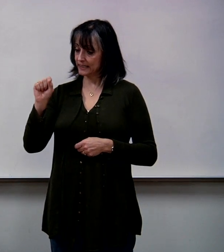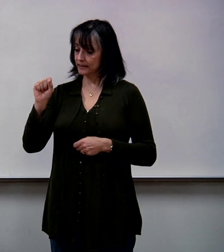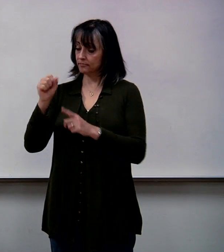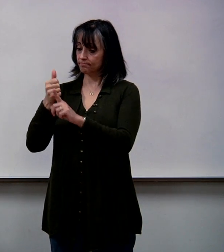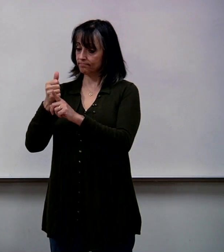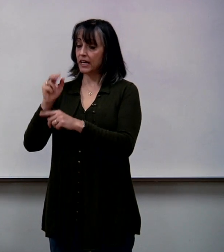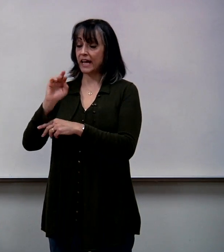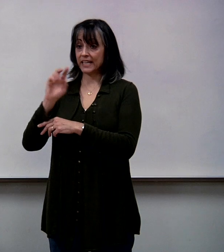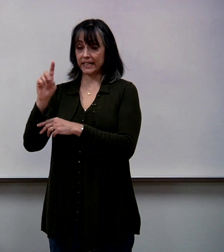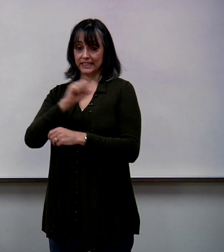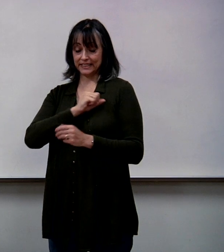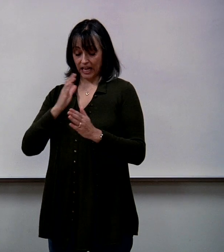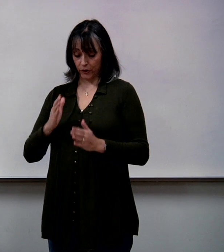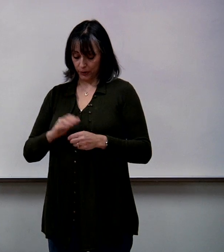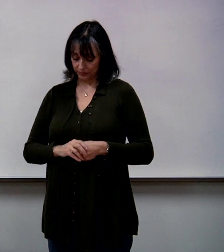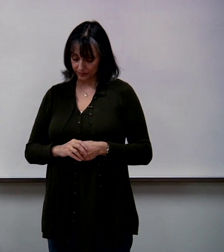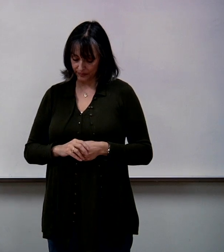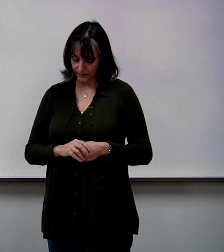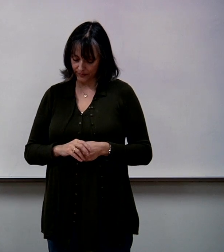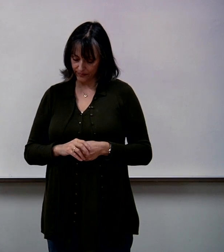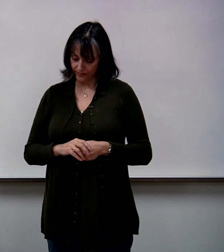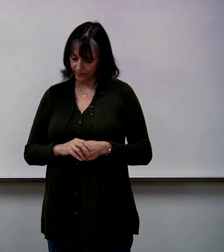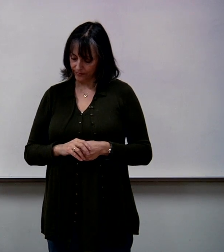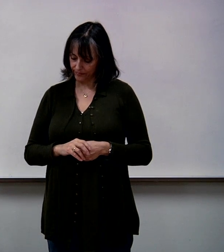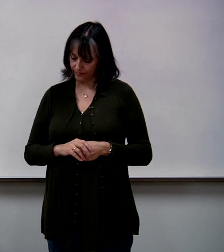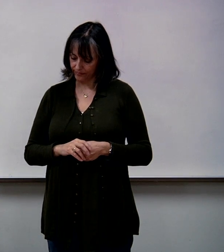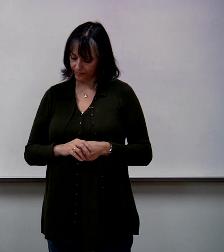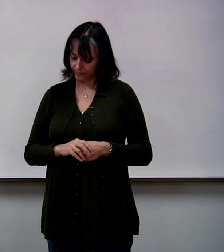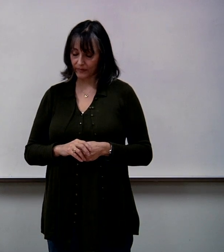Brad Calloway